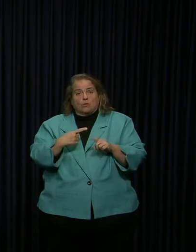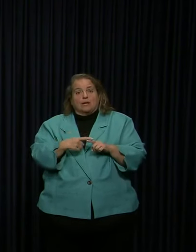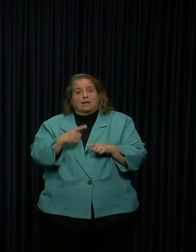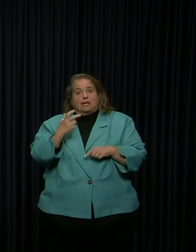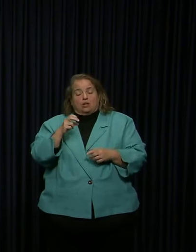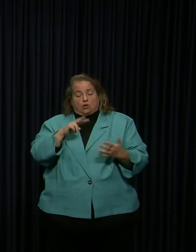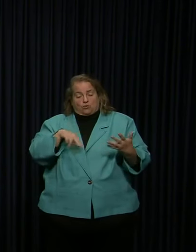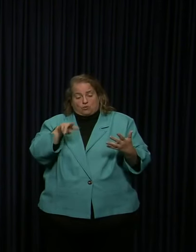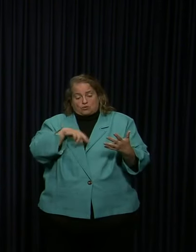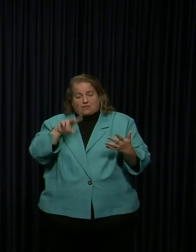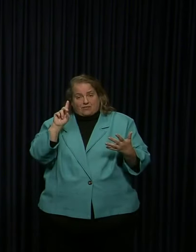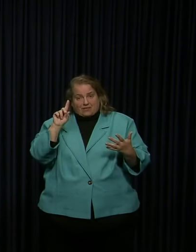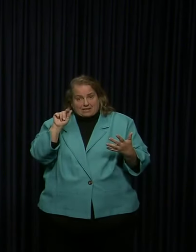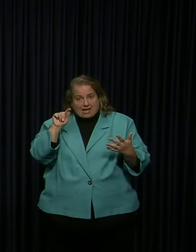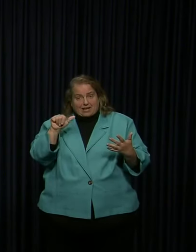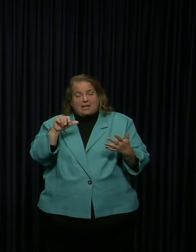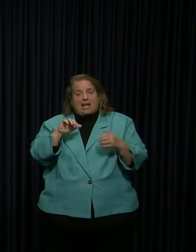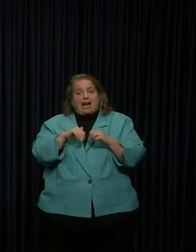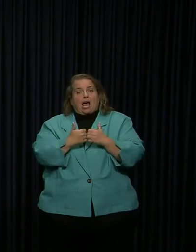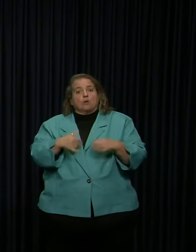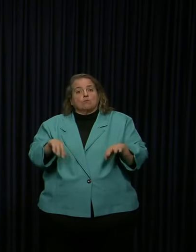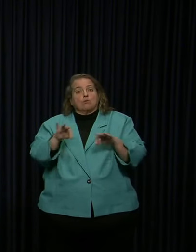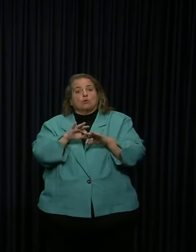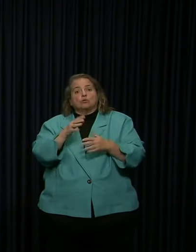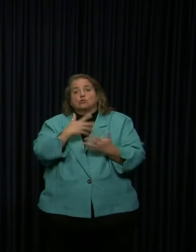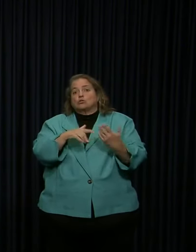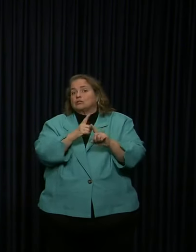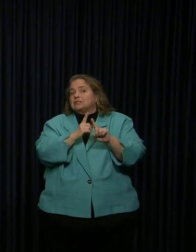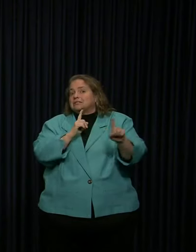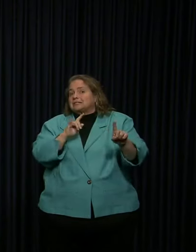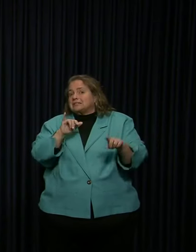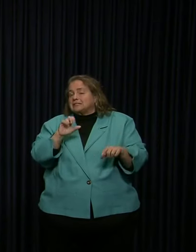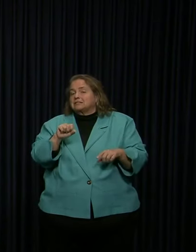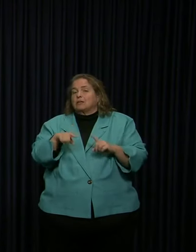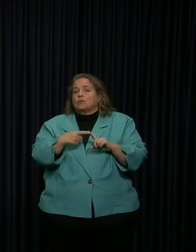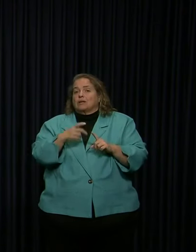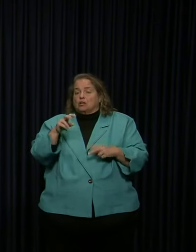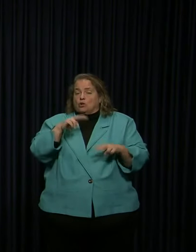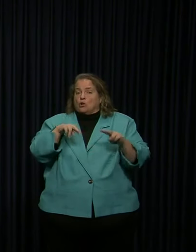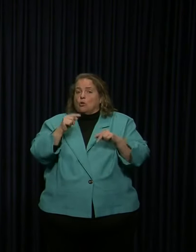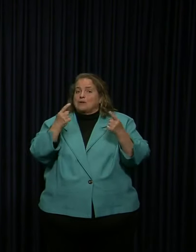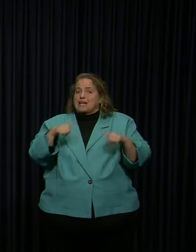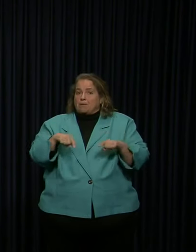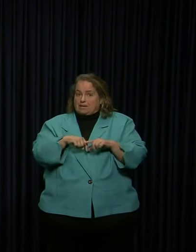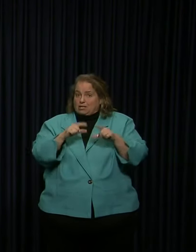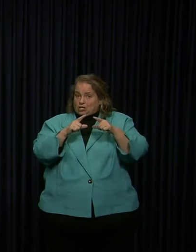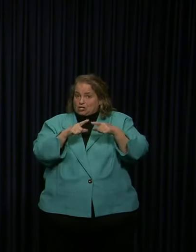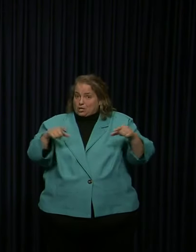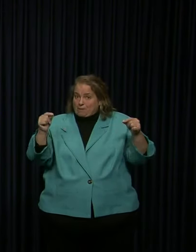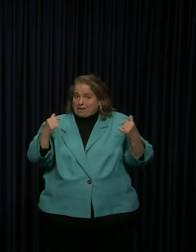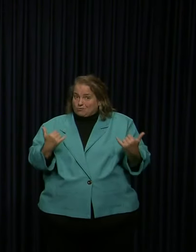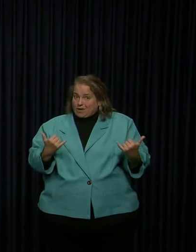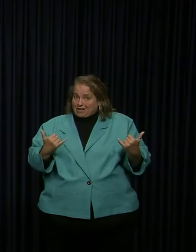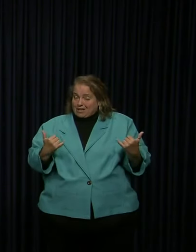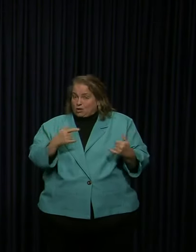NOW, I DON'T KNOW ABOUT THE AUTHORITY QUESTION THAT THEY ASKED. THEY'VE ISSUED RECOMMENDATIONS. WE'VE ISSUED ORDERS.